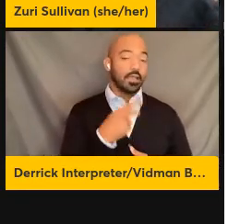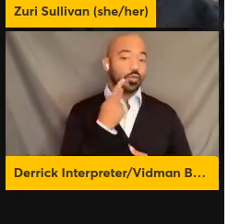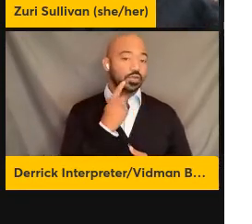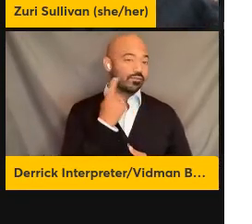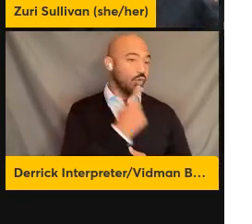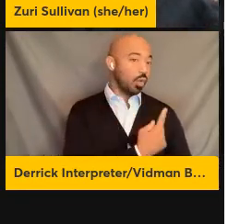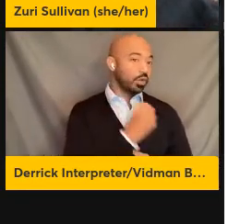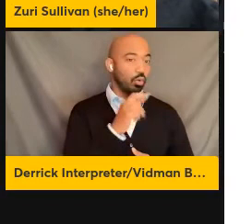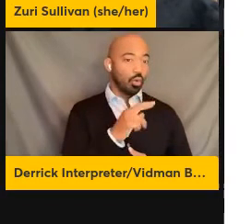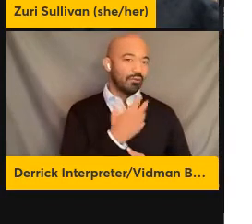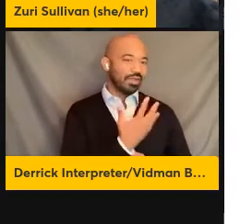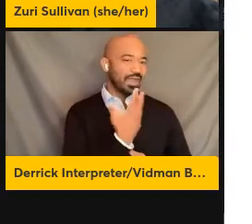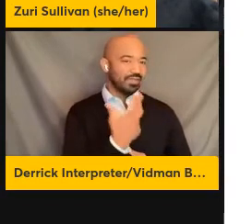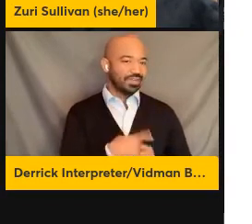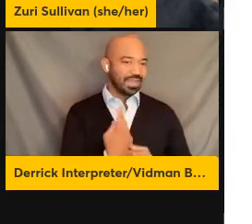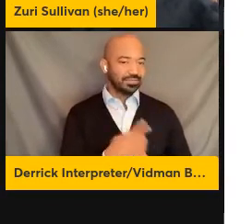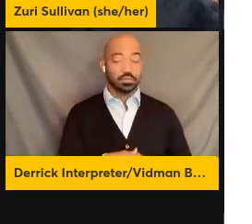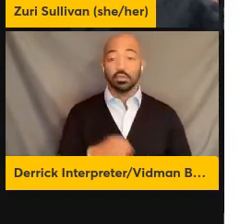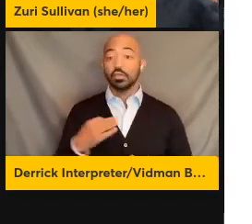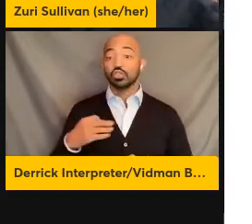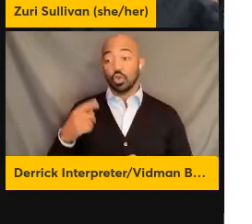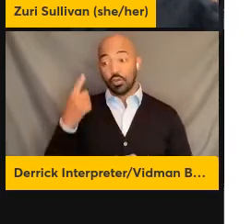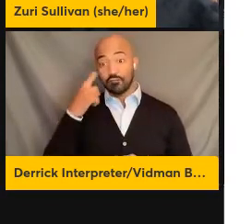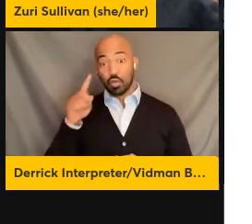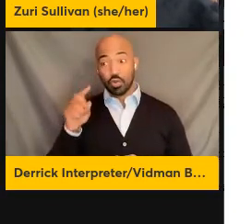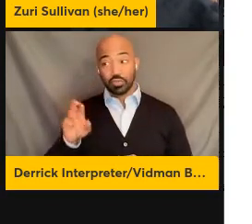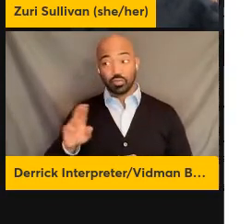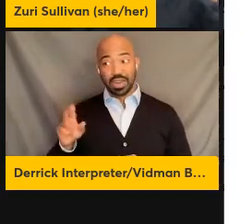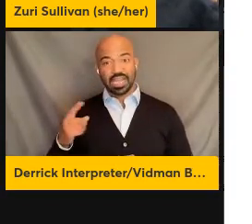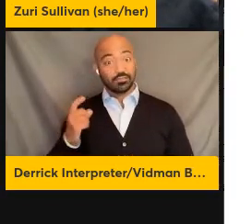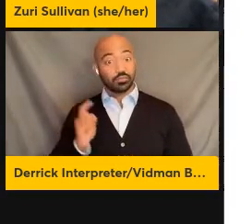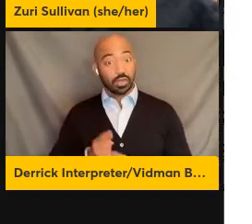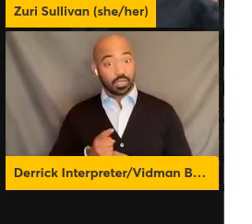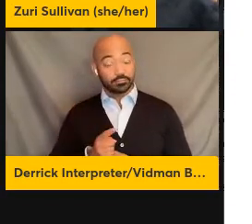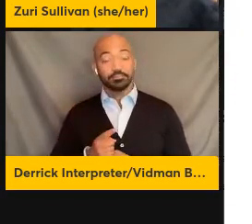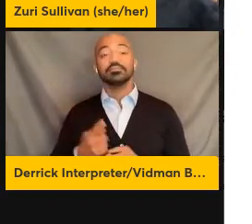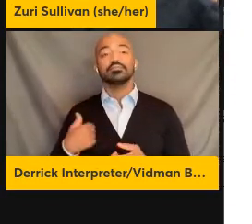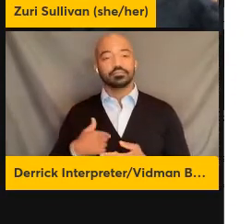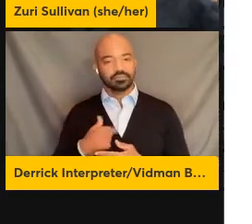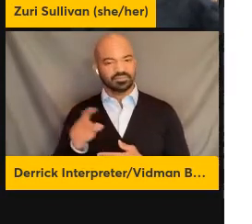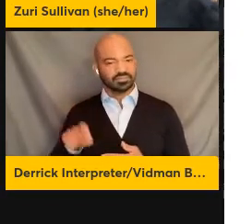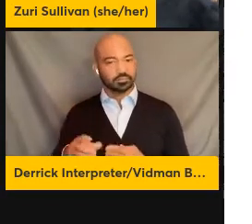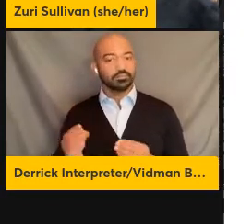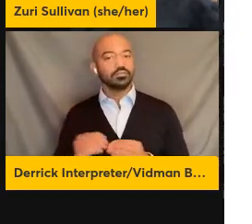Because we would predict that if the hypothesis on the right word correct, we it would take a bit of time for the